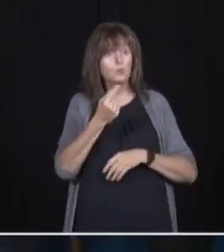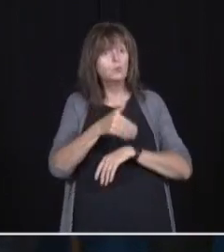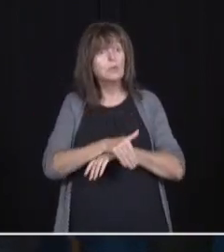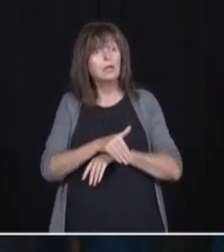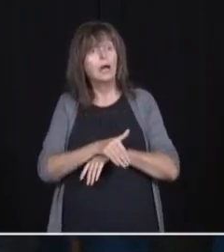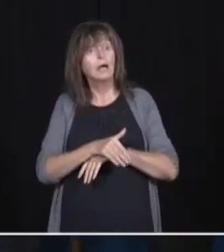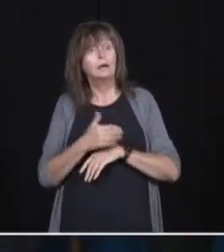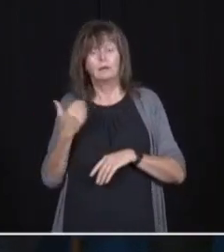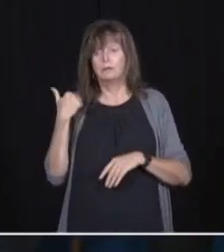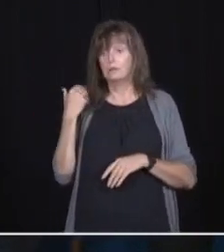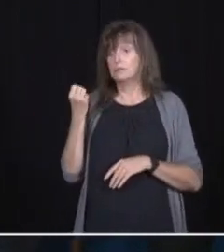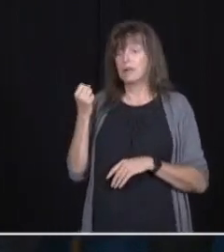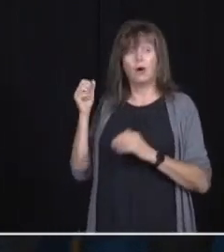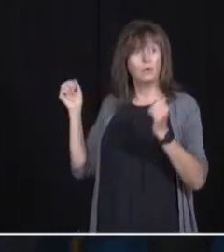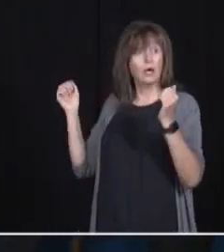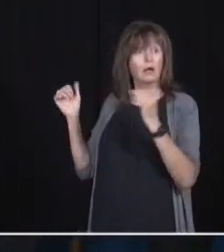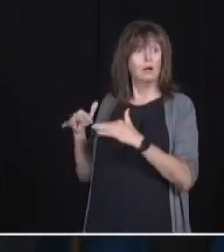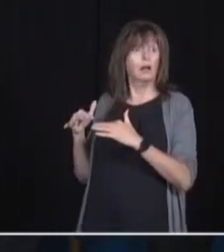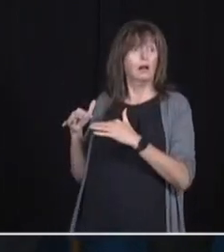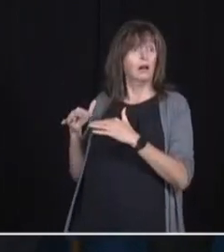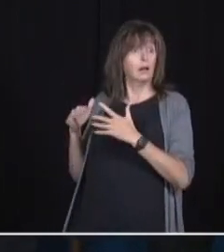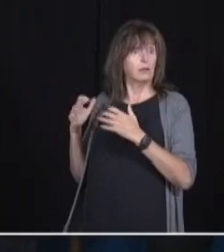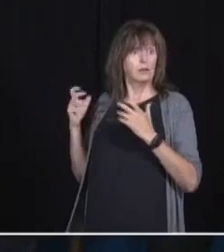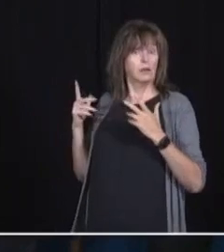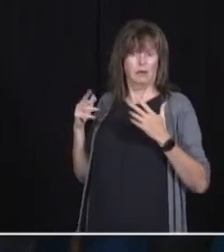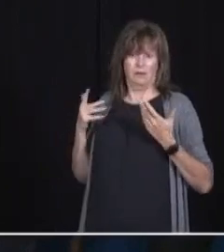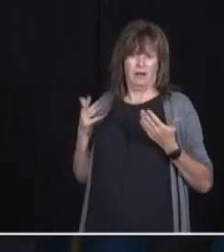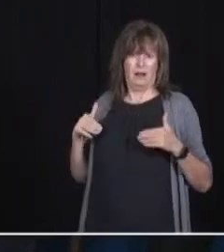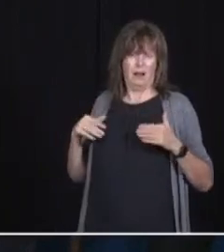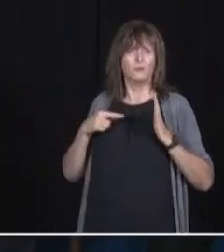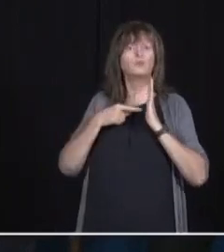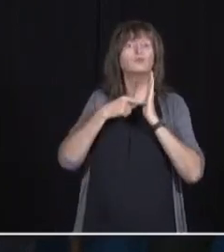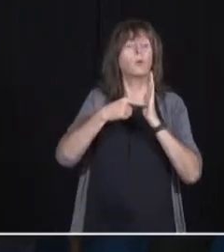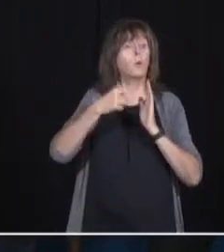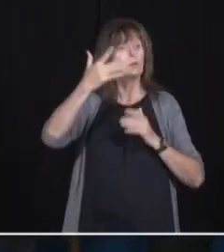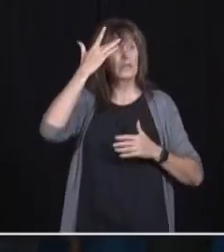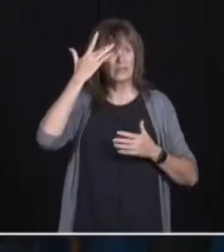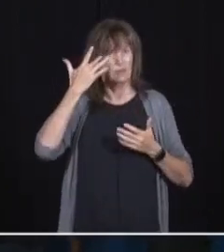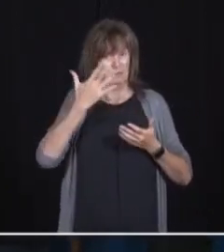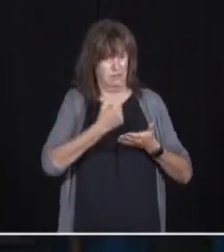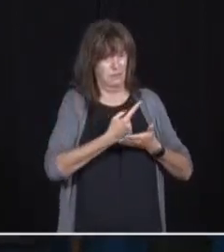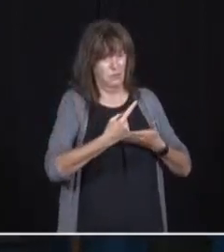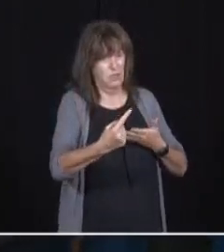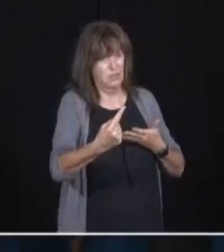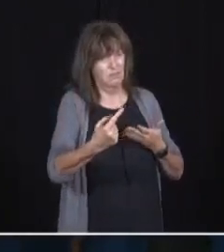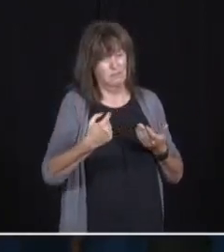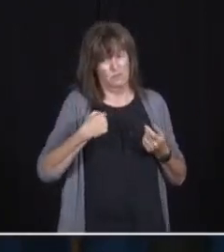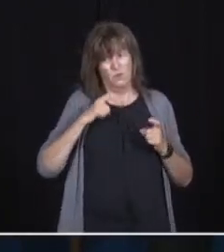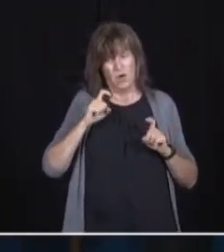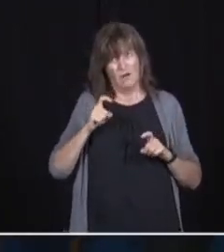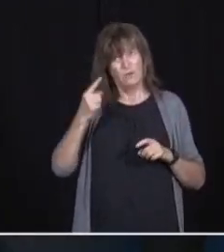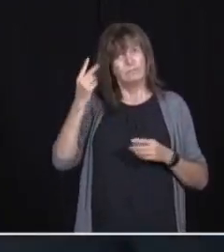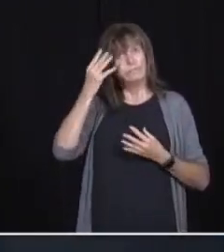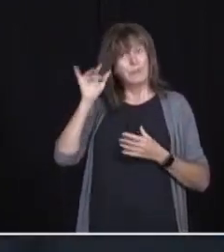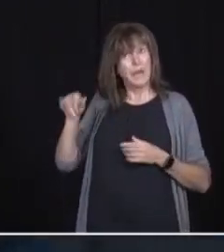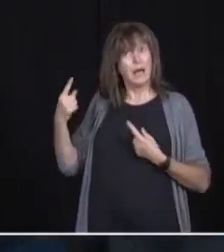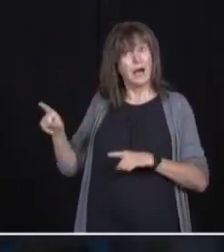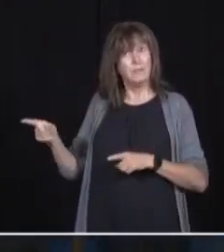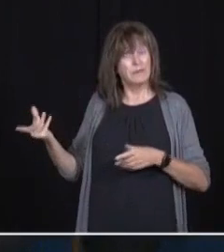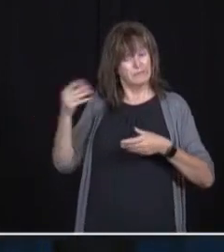It will not show up as of Tuesday evening. It takes longer for the cases to incubate. But it is still something that needs to be taken into consideration.